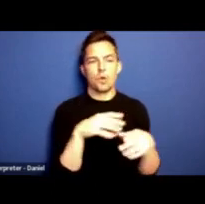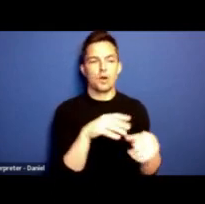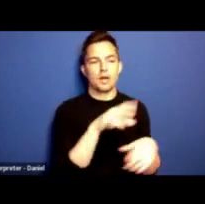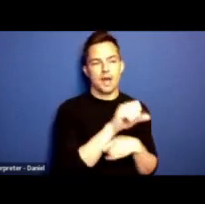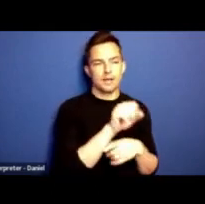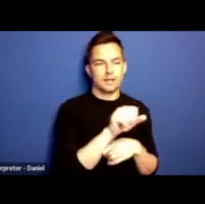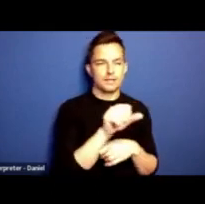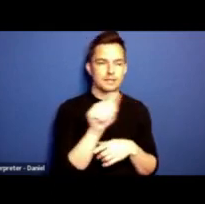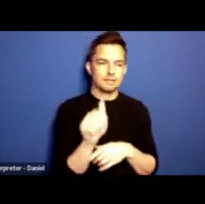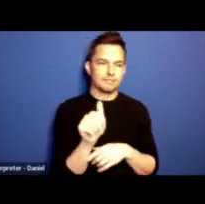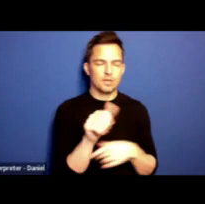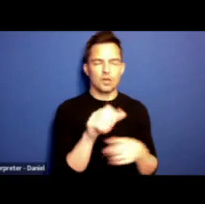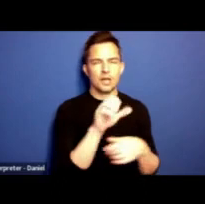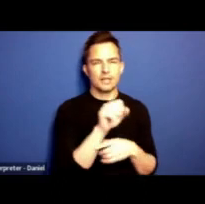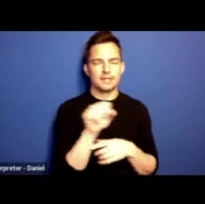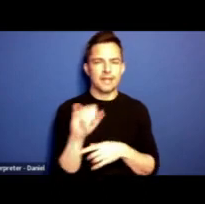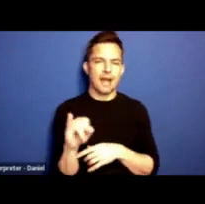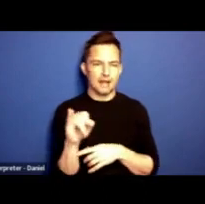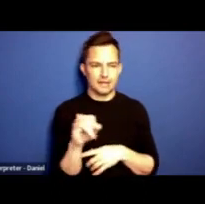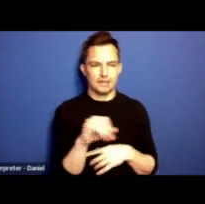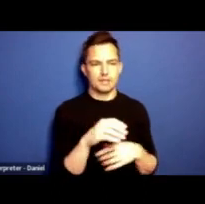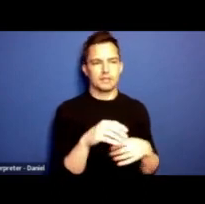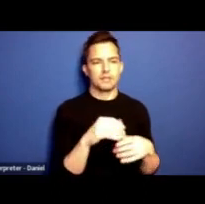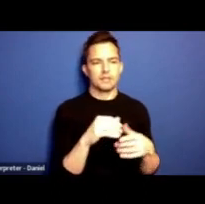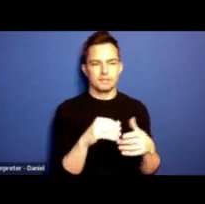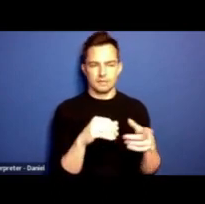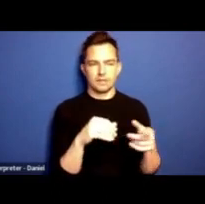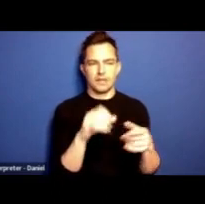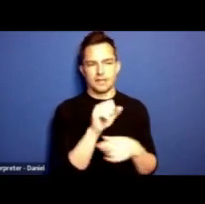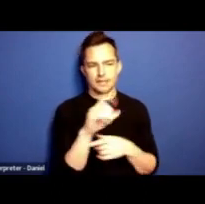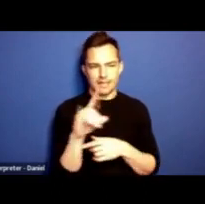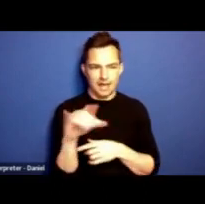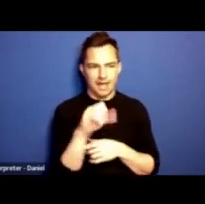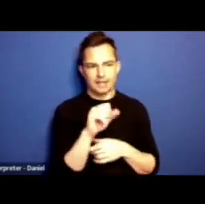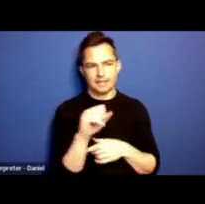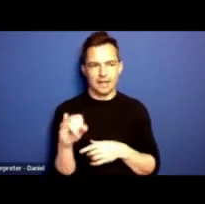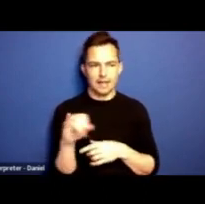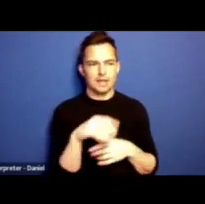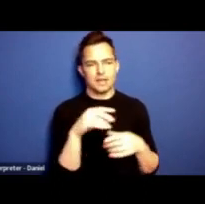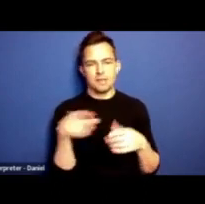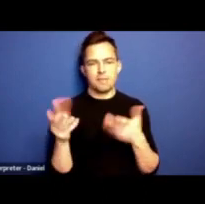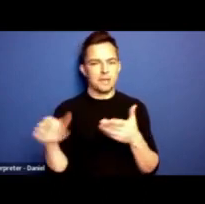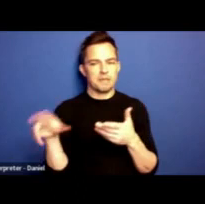Income, SSI, may believe or may have been told over and over again, that working while on